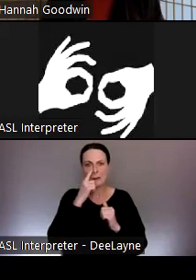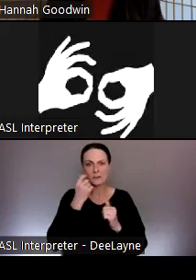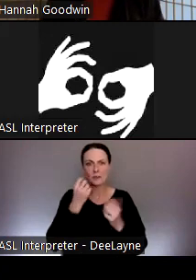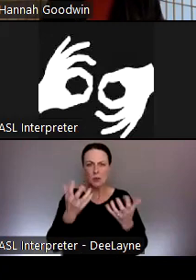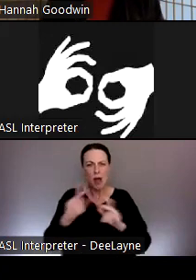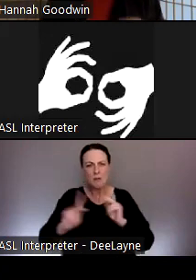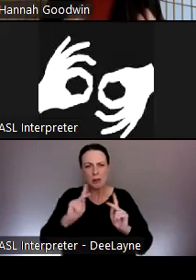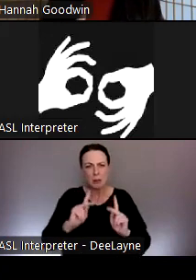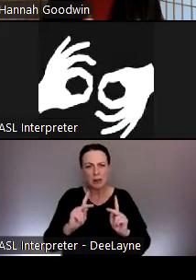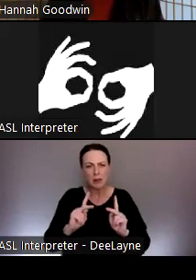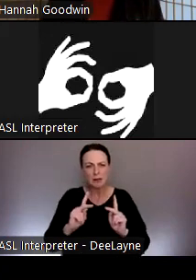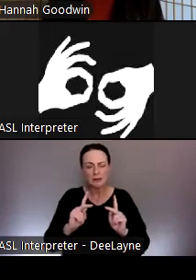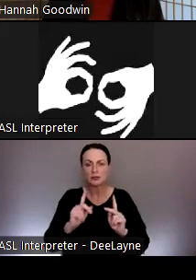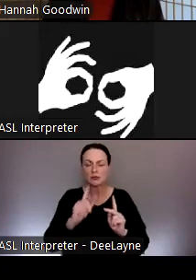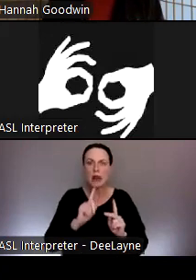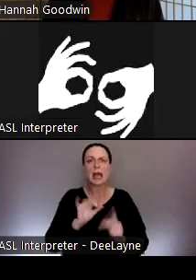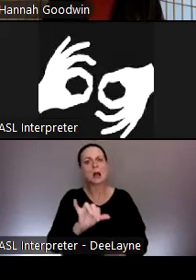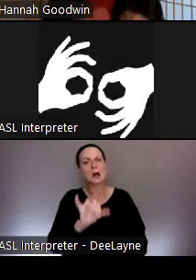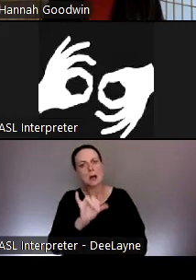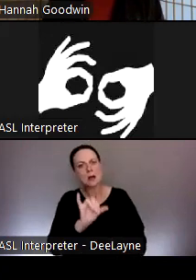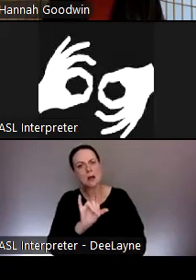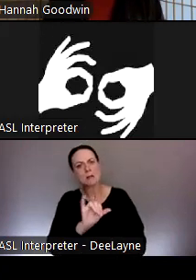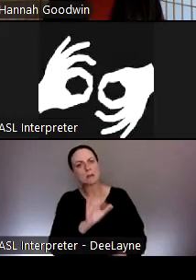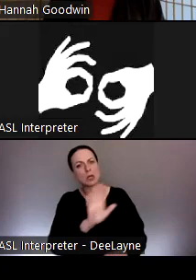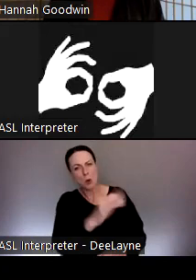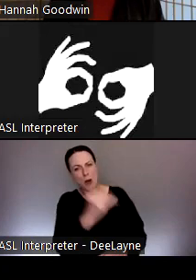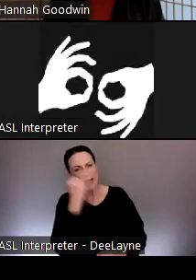to take your ideas, take your information,